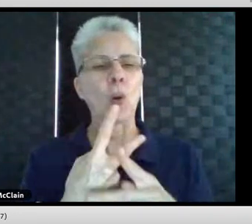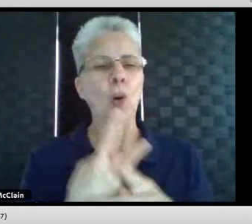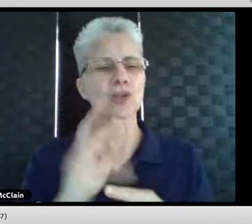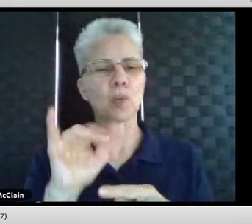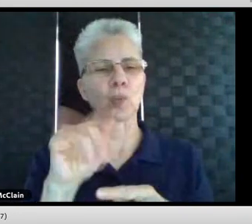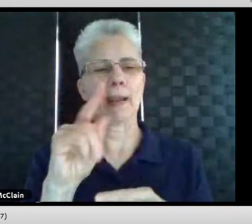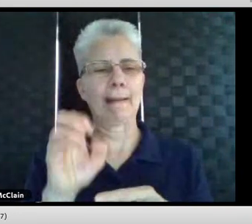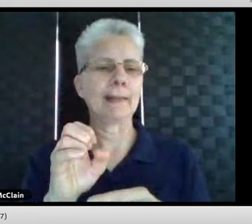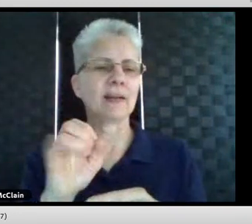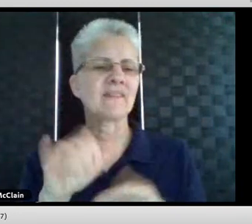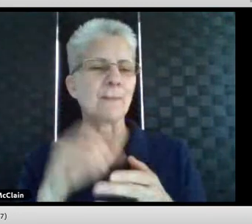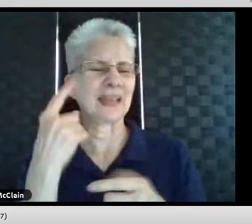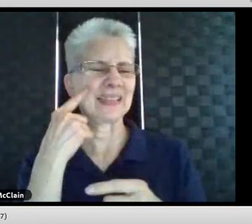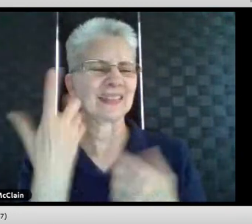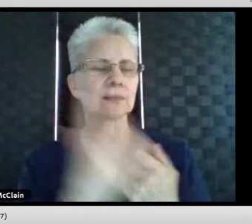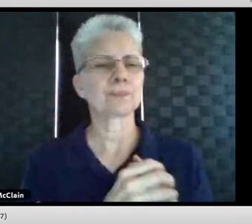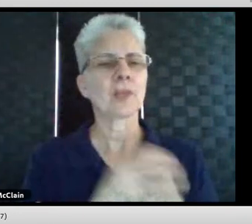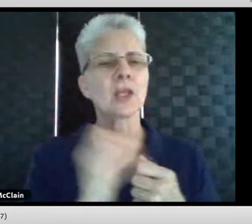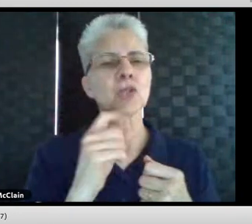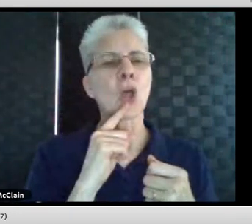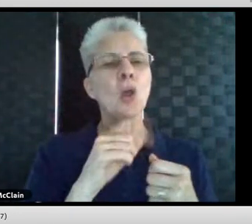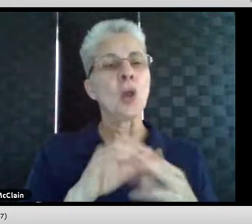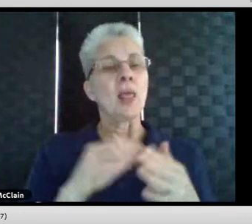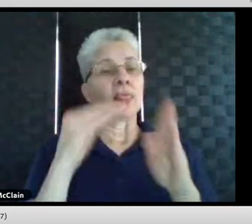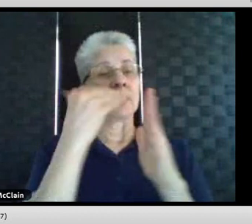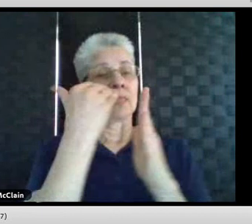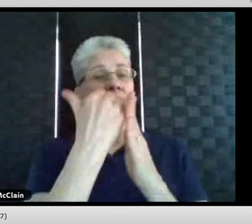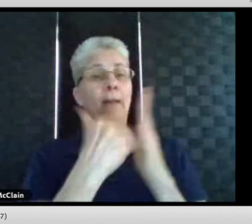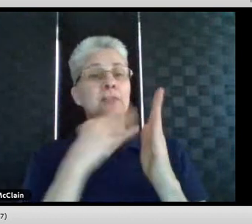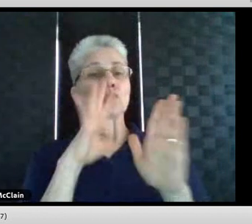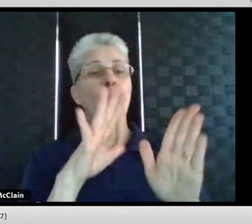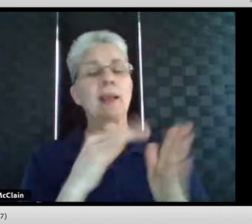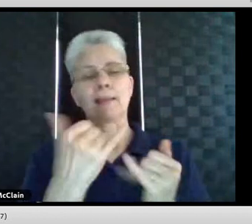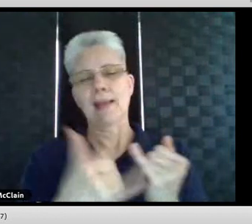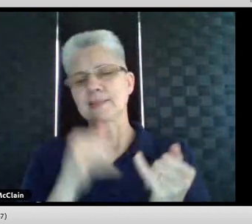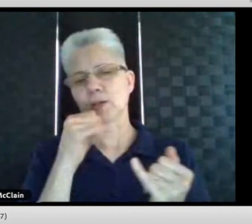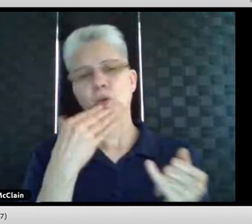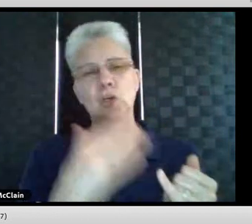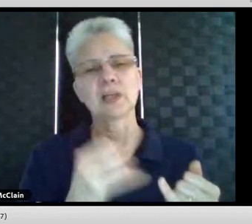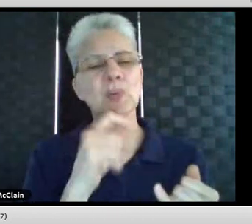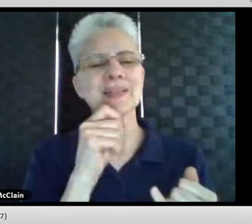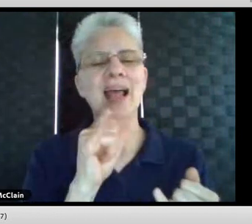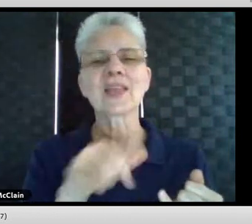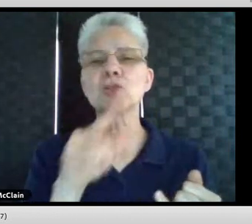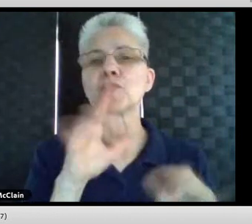if that makes sense to you. The top is great. The last is not good, and it's not that you've done anything wrong,